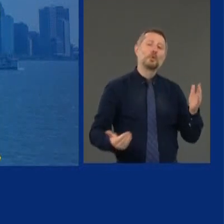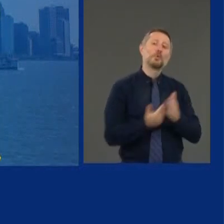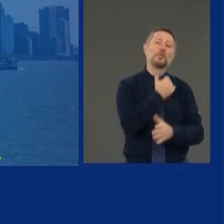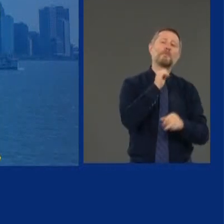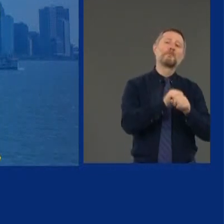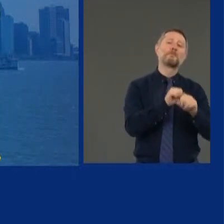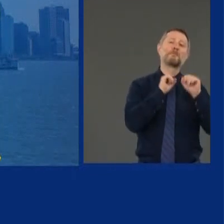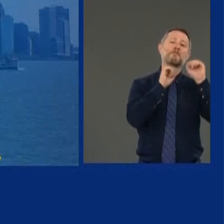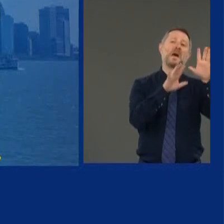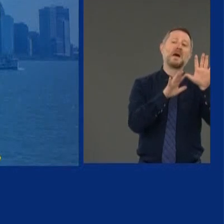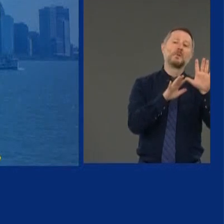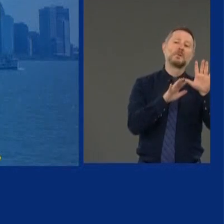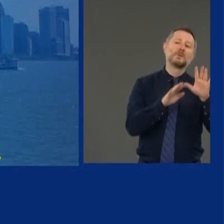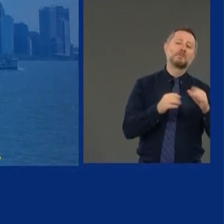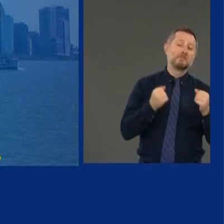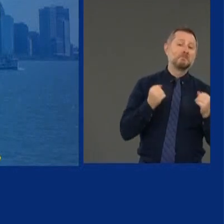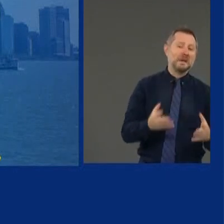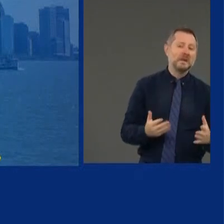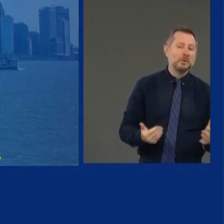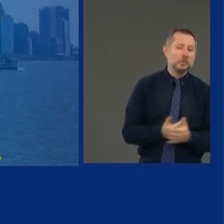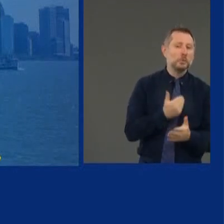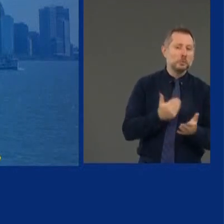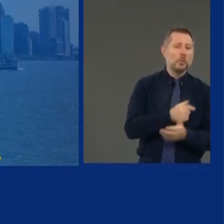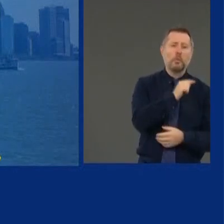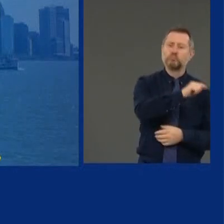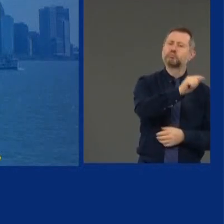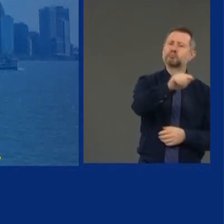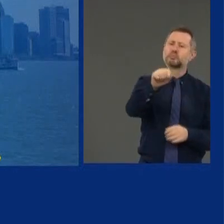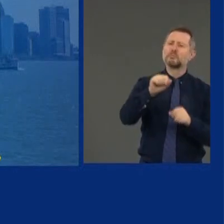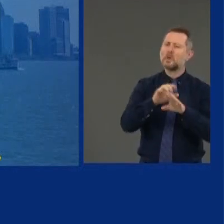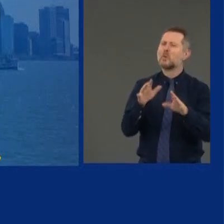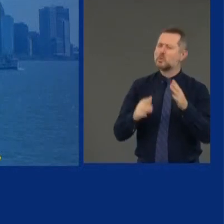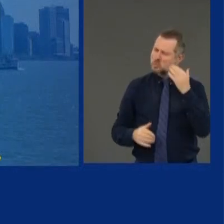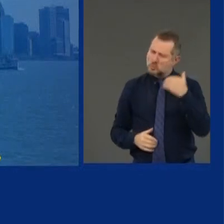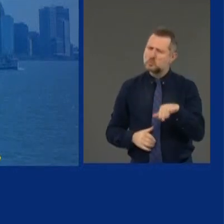SIDE OF THIS MOUNTAIN. WE'LL CLIMB NEW MOUNTAINS